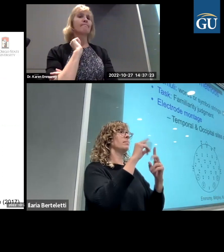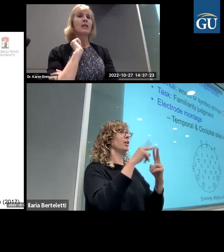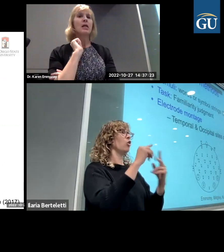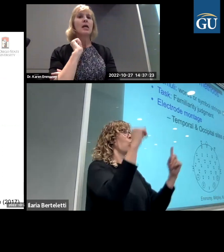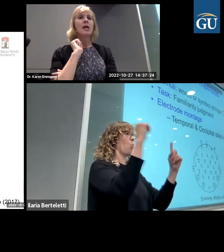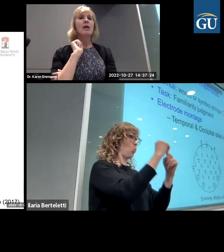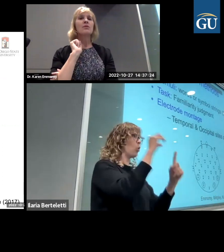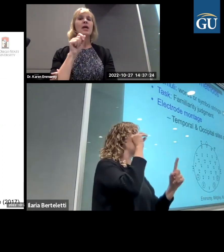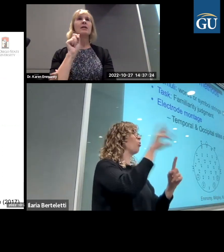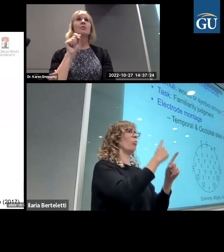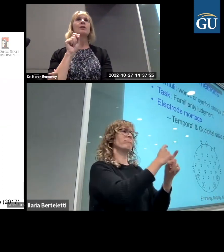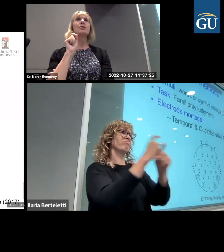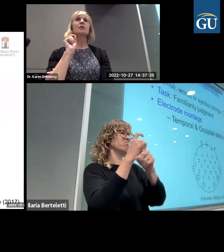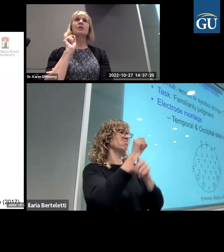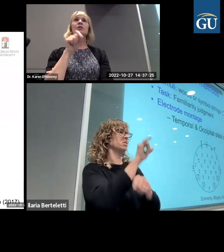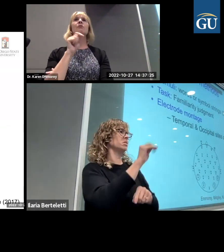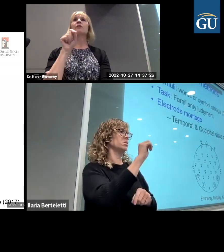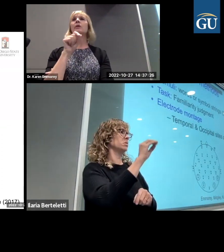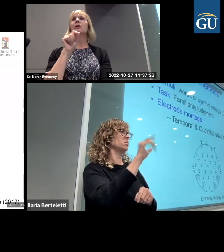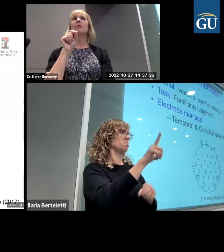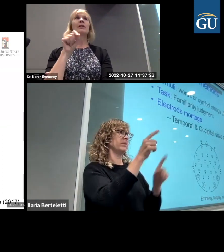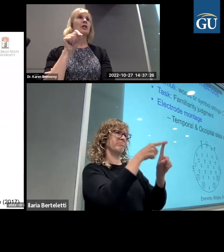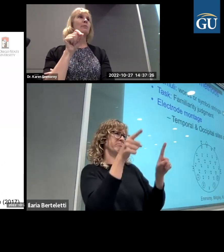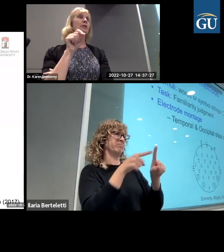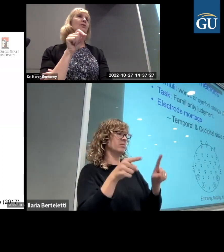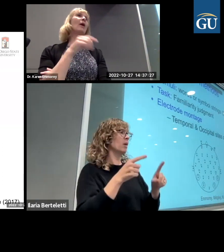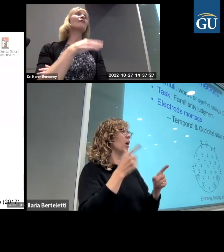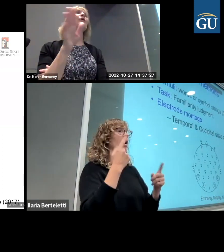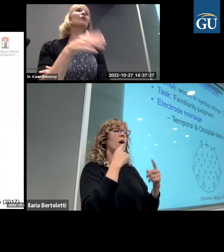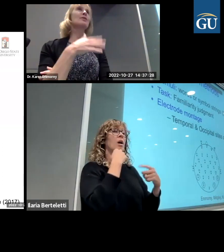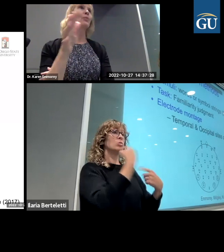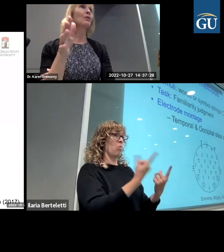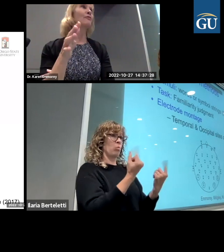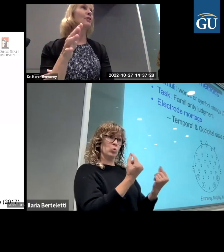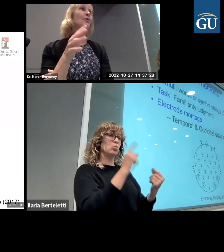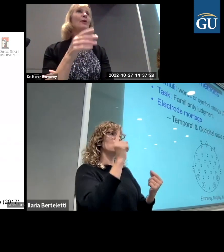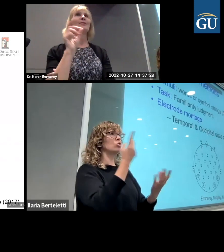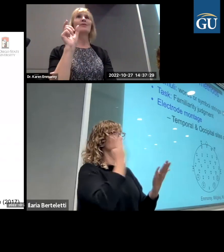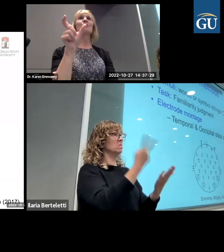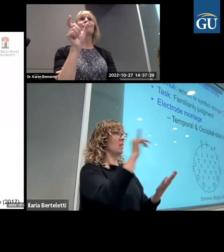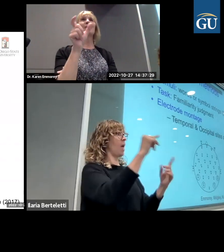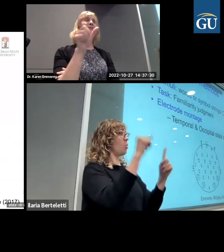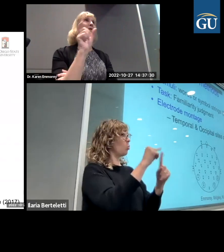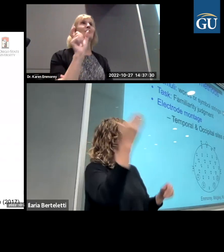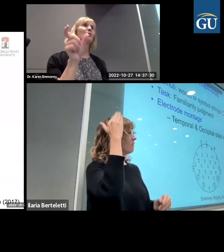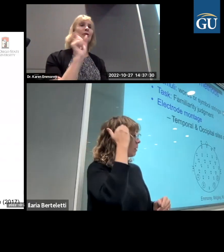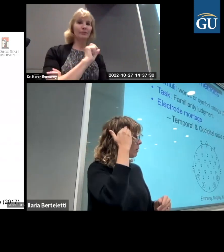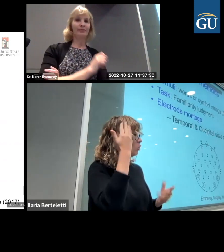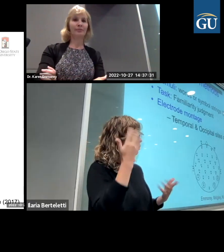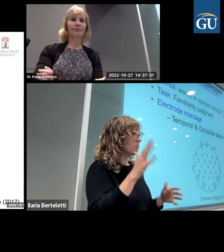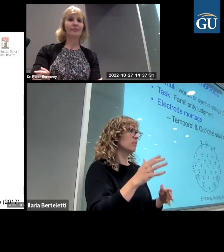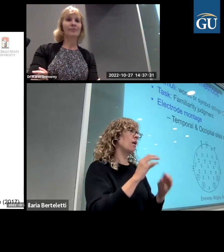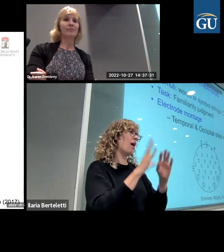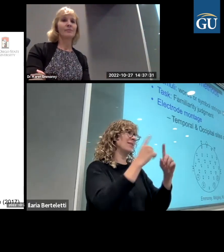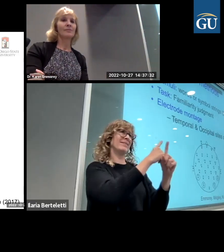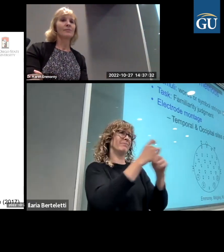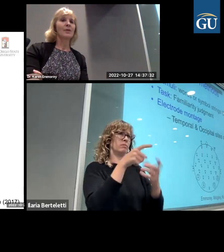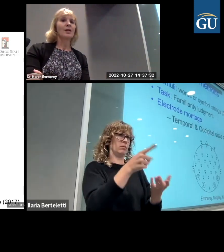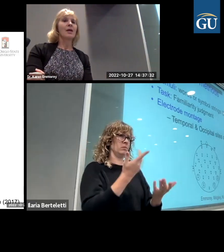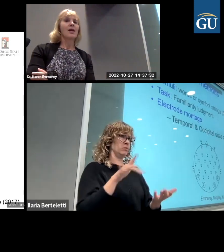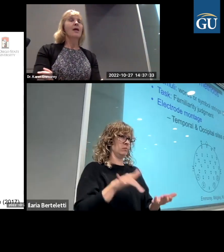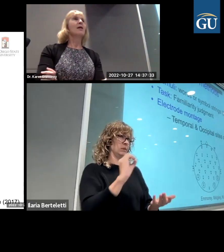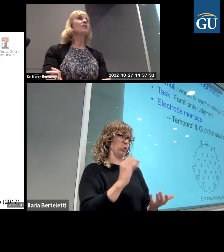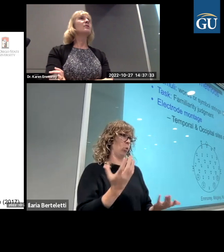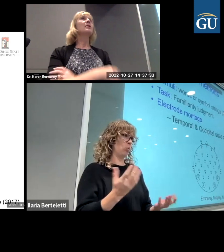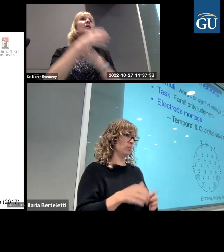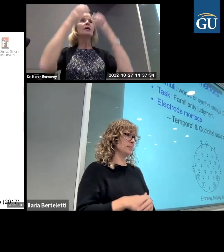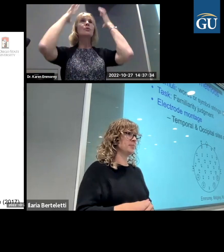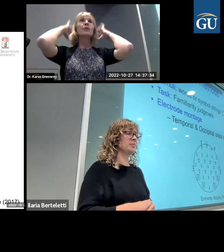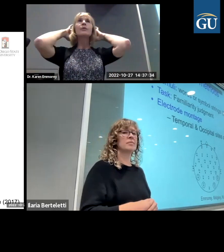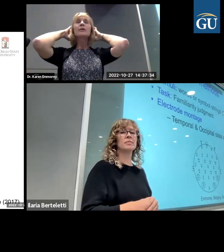And here's the electrode um montage that we use. We're going to be looking just at those occipital and temporal um electrodes, because that's what generates the in one hundred And seventy.